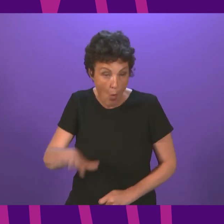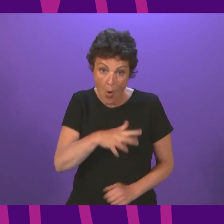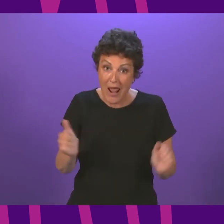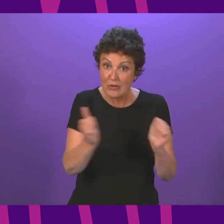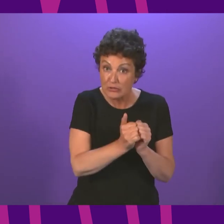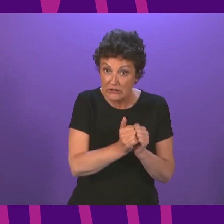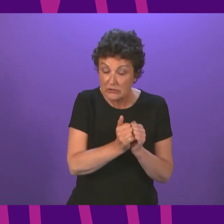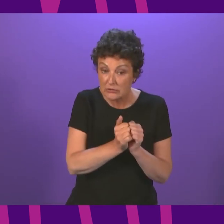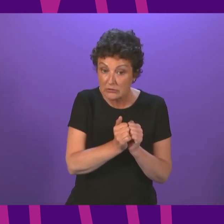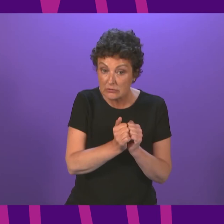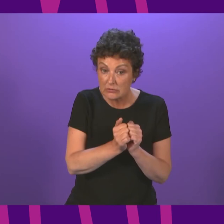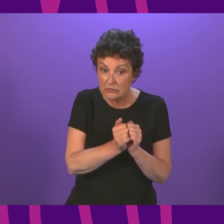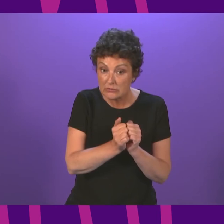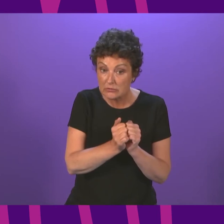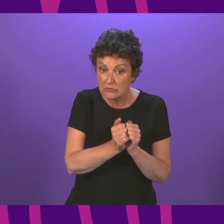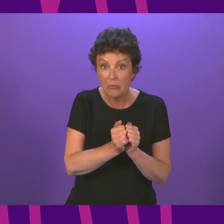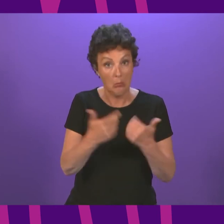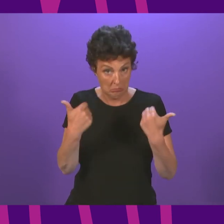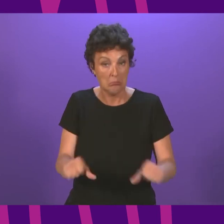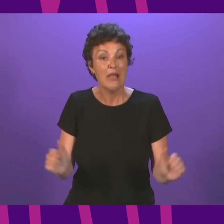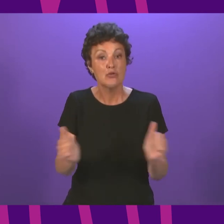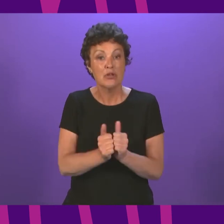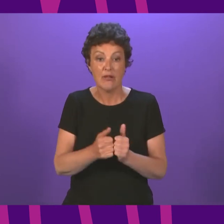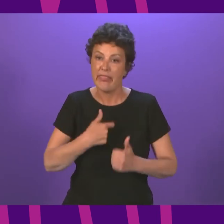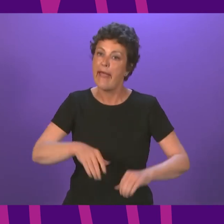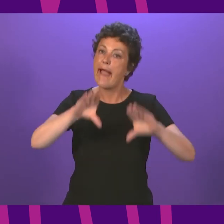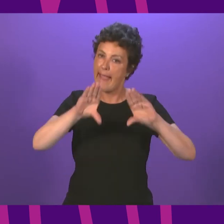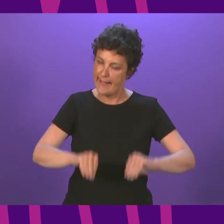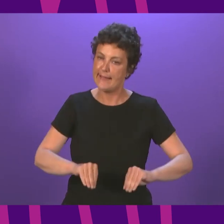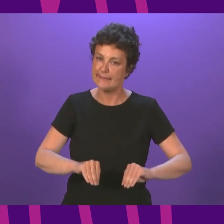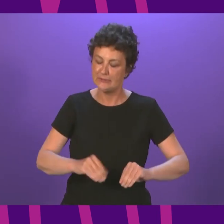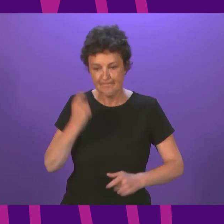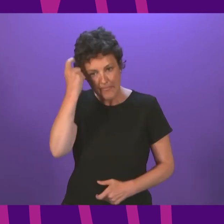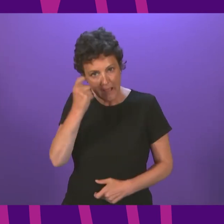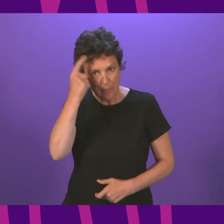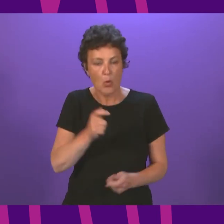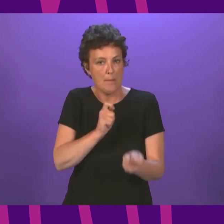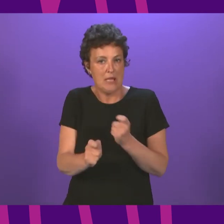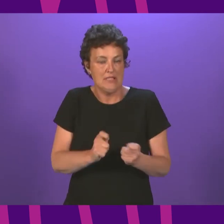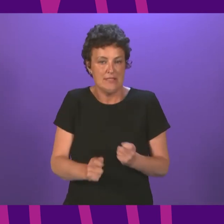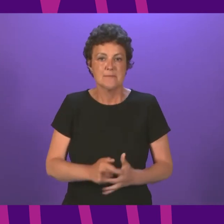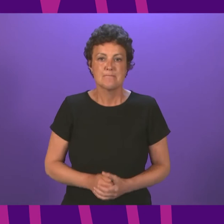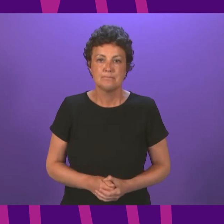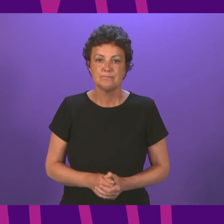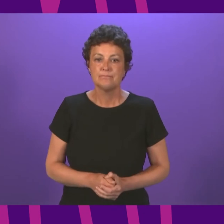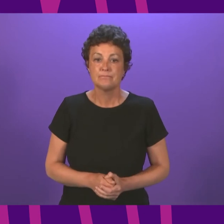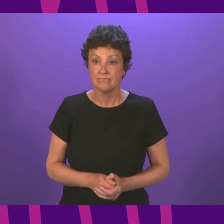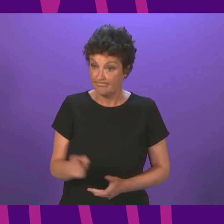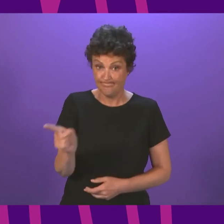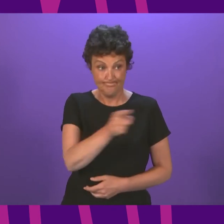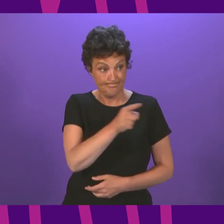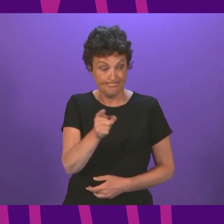a freeman of Angus in recognition of the devoted service that he gave to the people of his